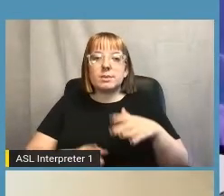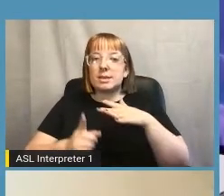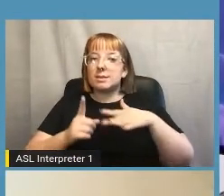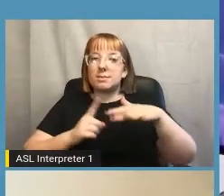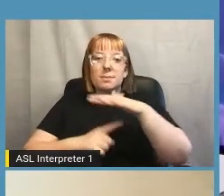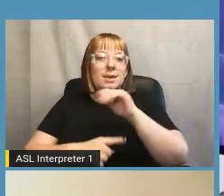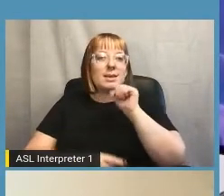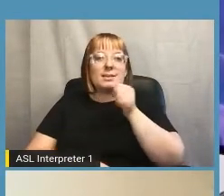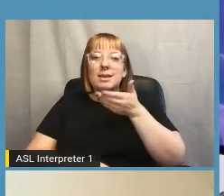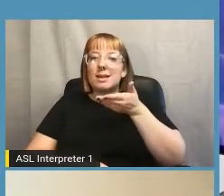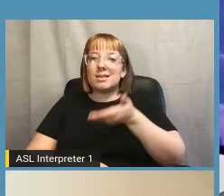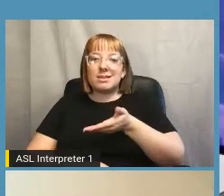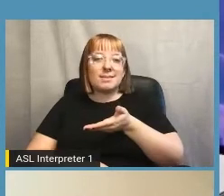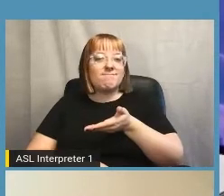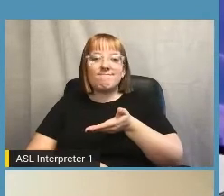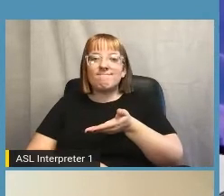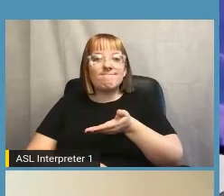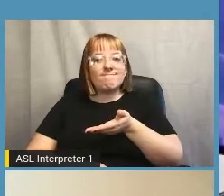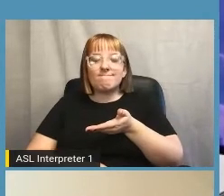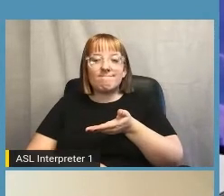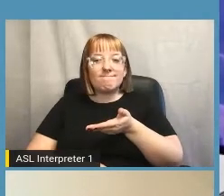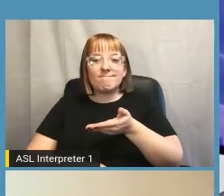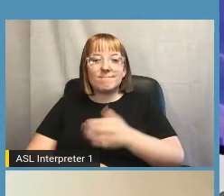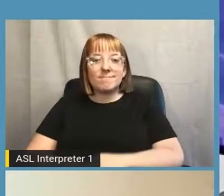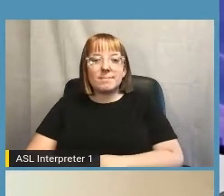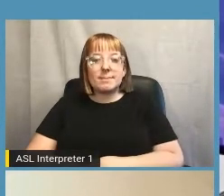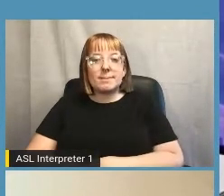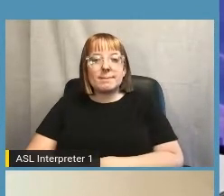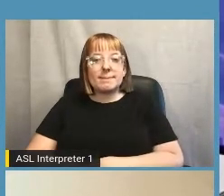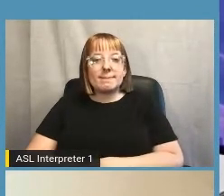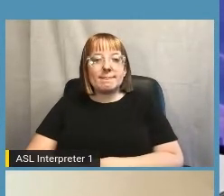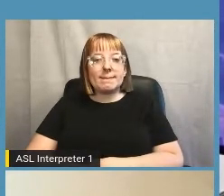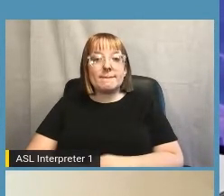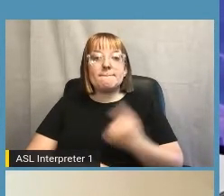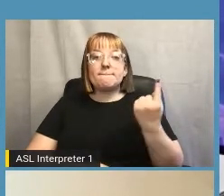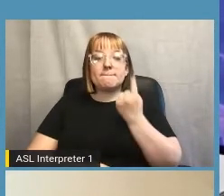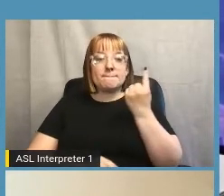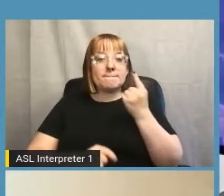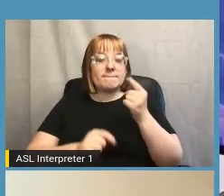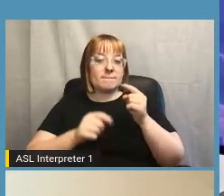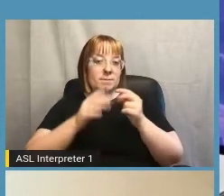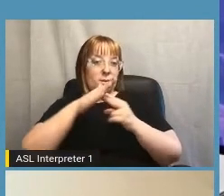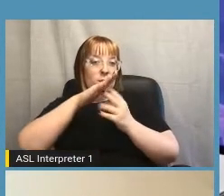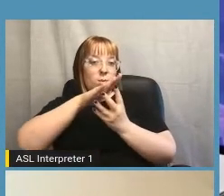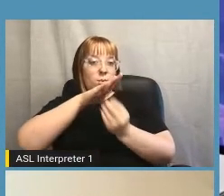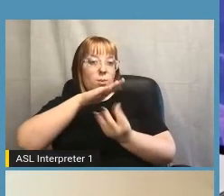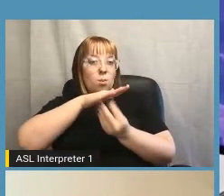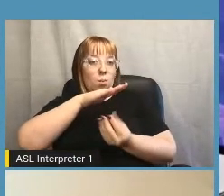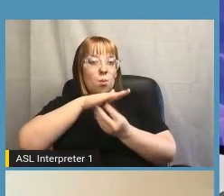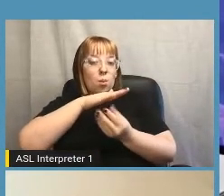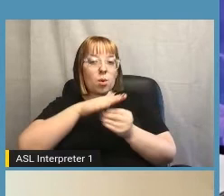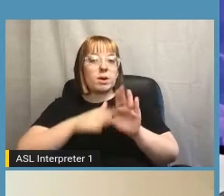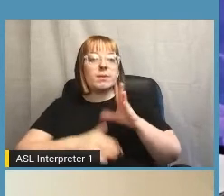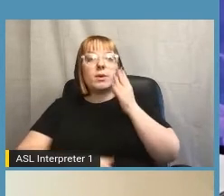and um so someone has recorded um their experience going through the exhibition but you have kind of